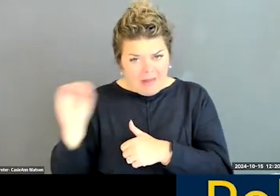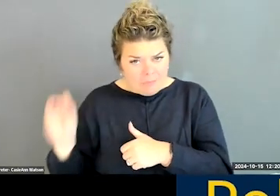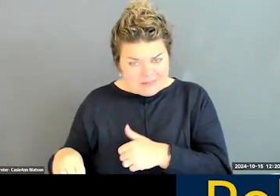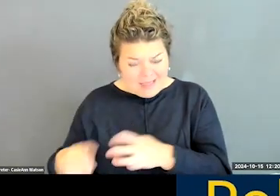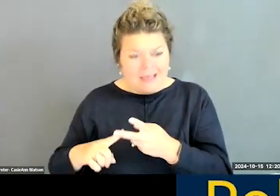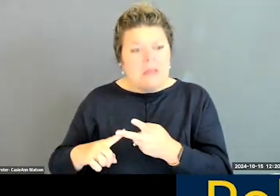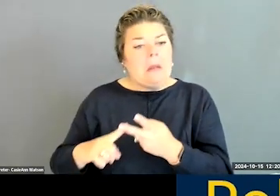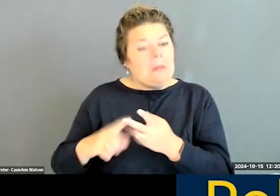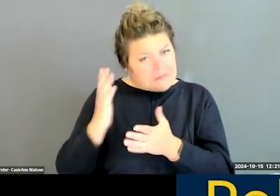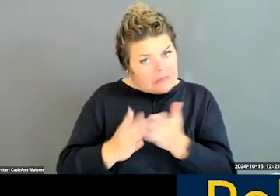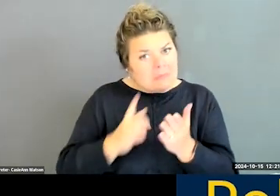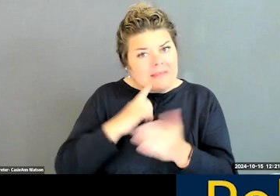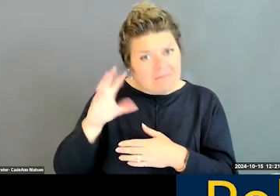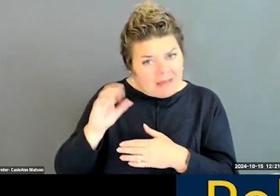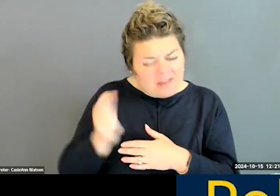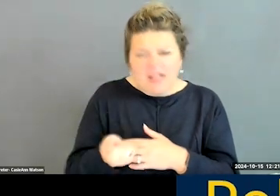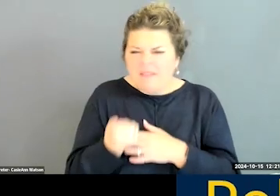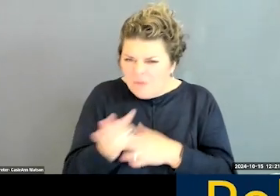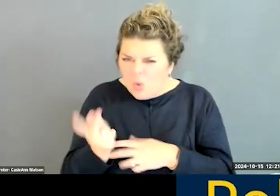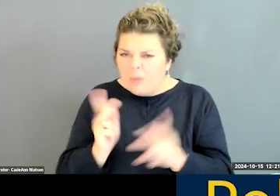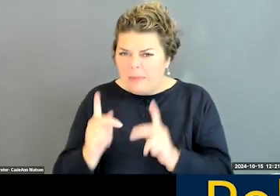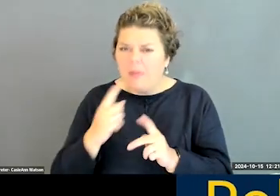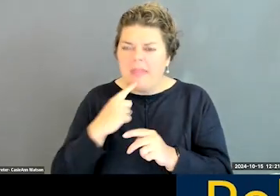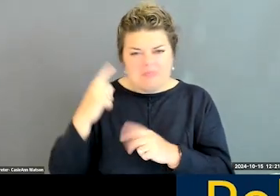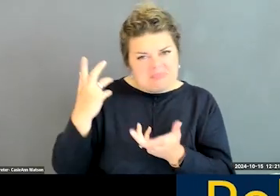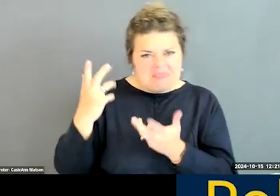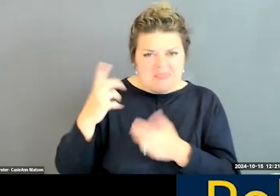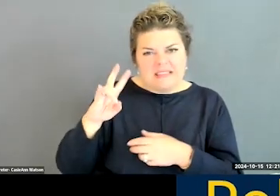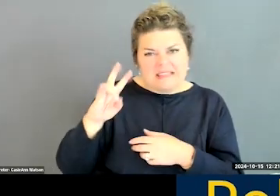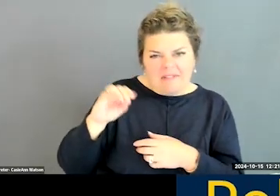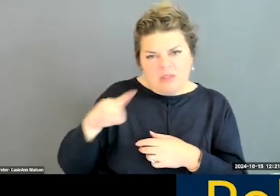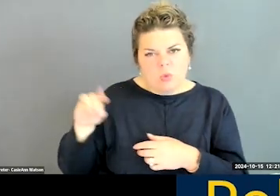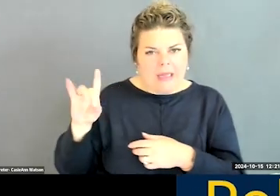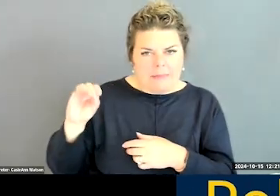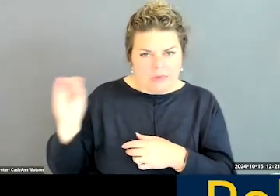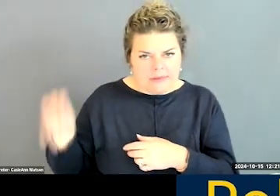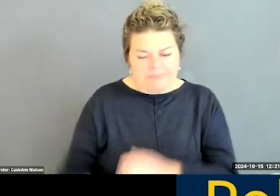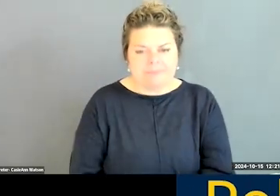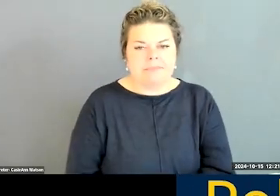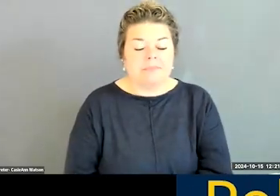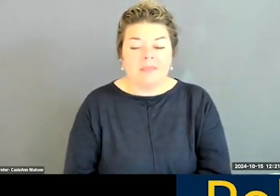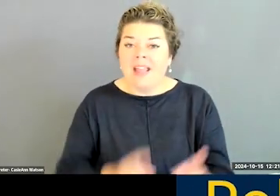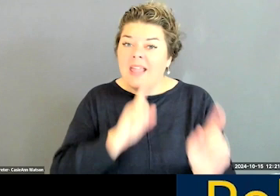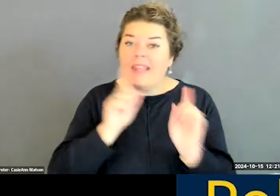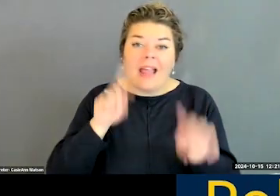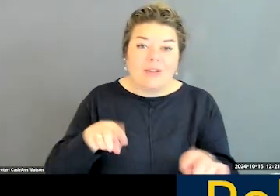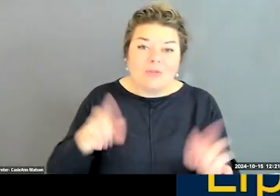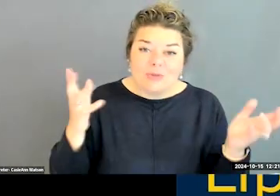A handful of you said 50, and very few of you think it's 70 to 80%. But the answer is,